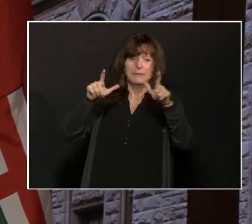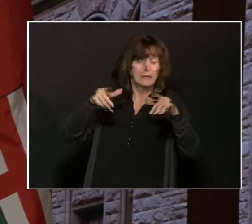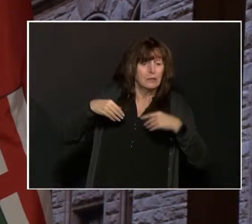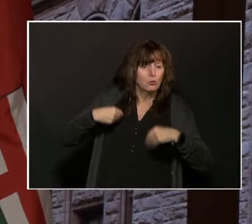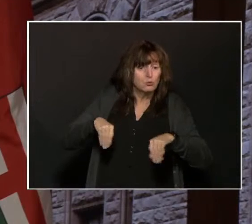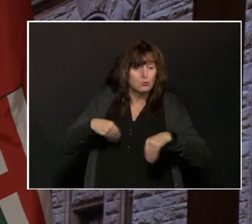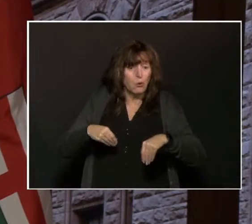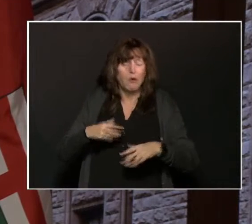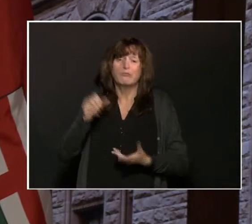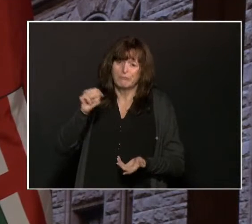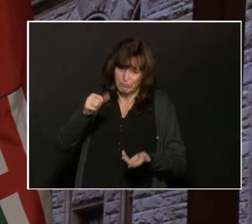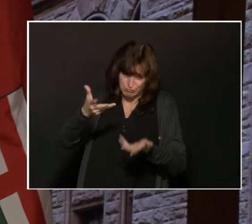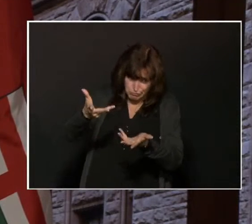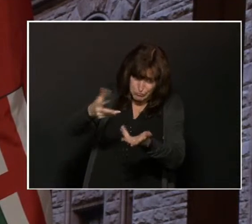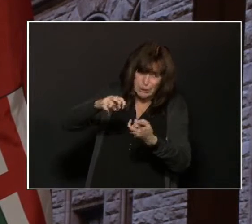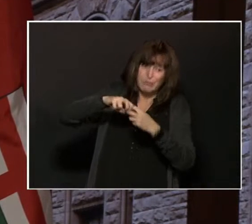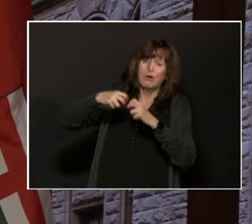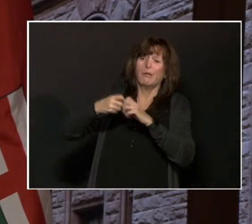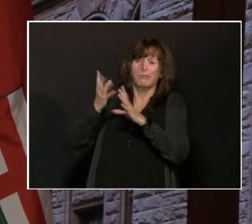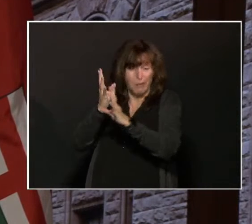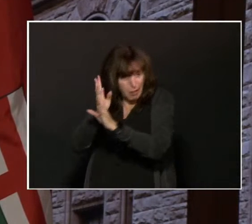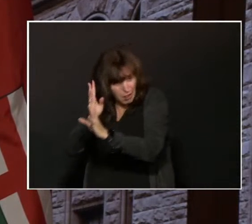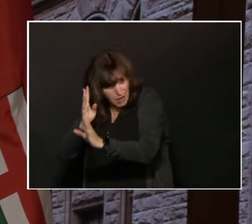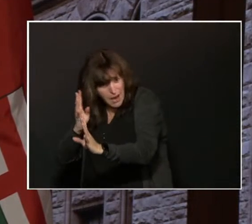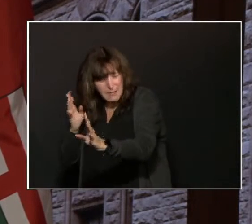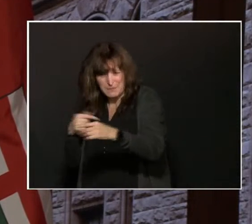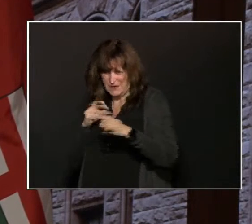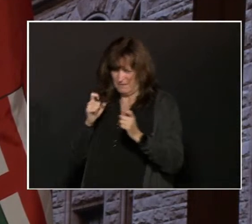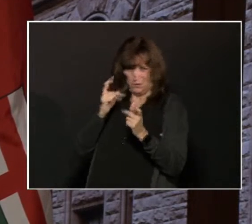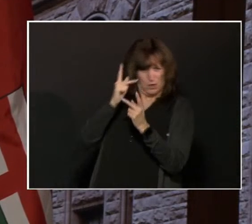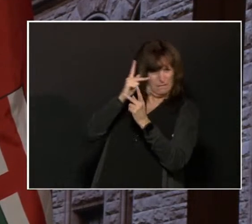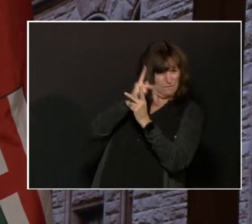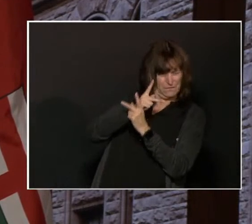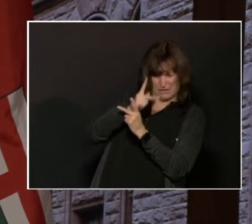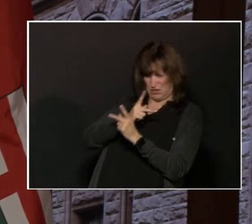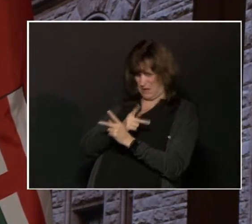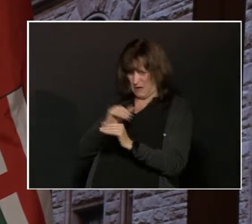EFFECT ON A FOUR-WEEK HARD LOCKDOWN UC CASE NUMBERS LOCKDOWN UC CASE NUMBERS UNDER 2,000 PER DAY LOCKDOWN UC CASE NUMBERS UNDER 2,000 PER DAY UNDER LOCKDOWN UC CASE NUMBERS UNDER 2,000 PER DAY 2,000 PER DAY UNDER THE THREE SCENARIOS